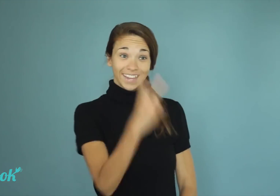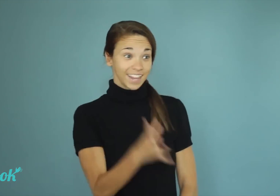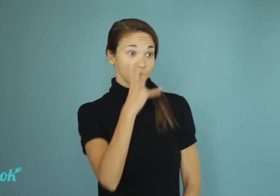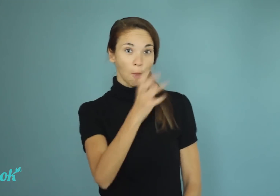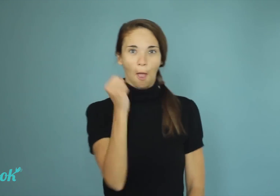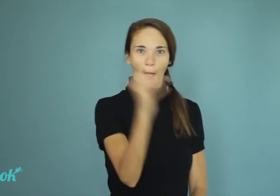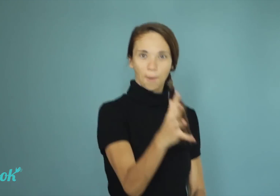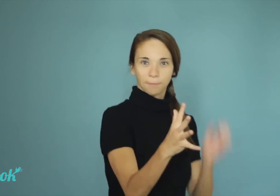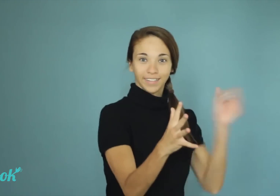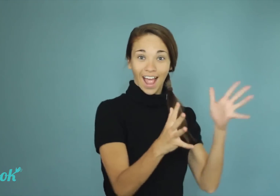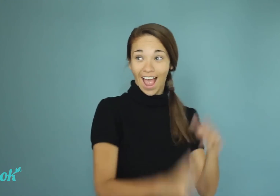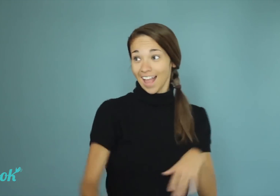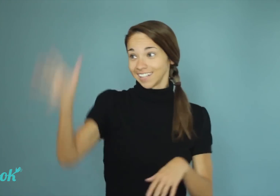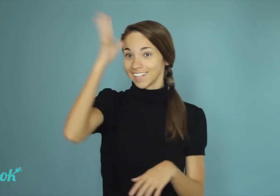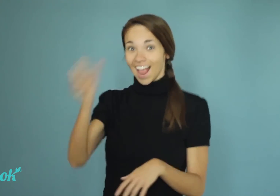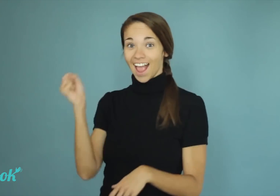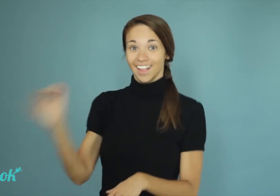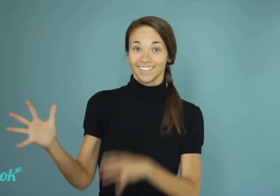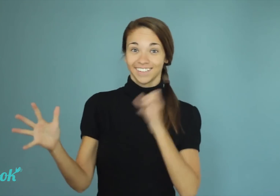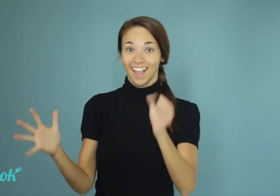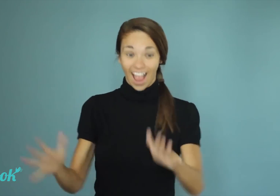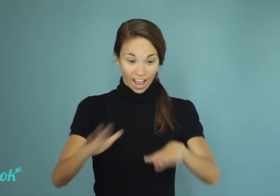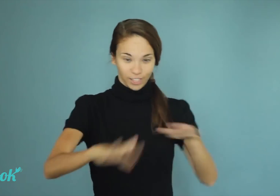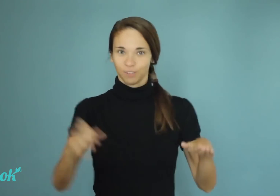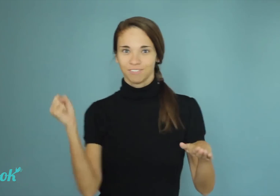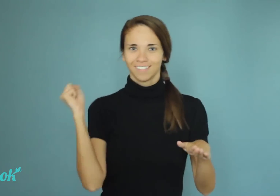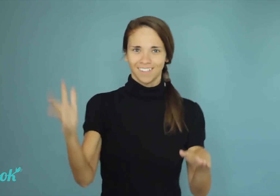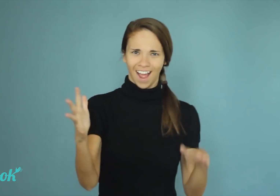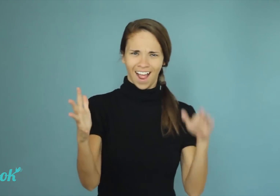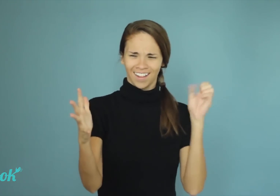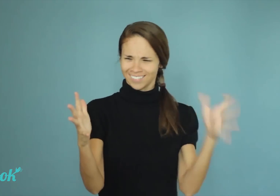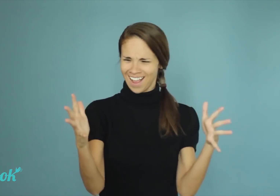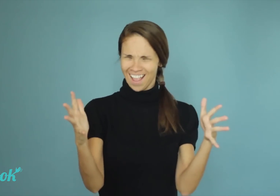See how there’s a mom signing and a dad signing and kids signing?